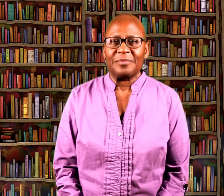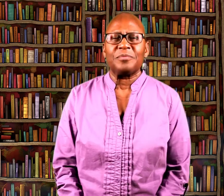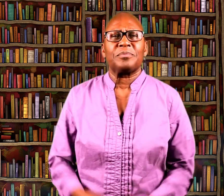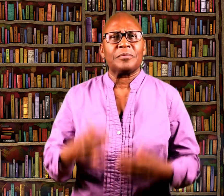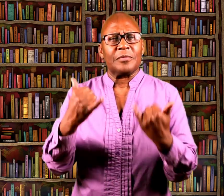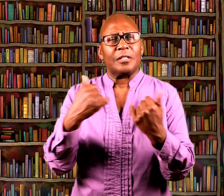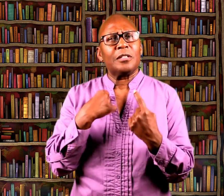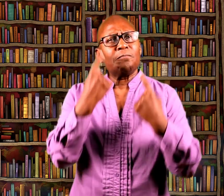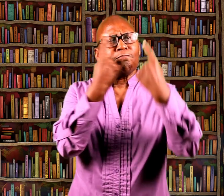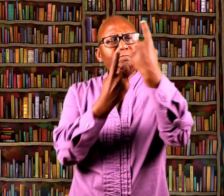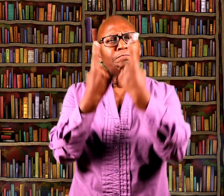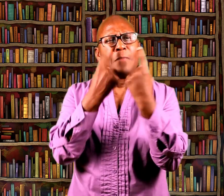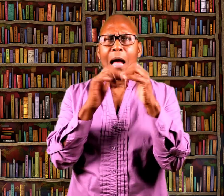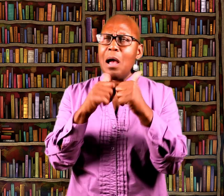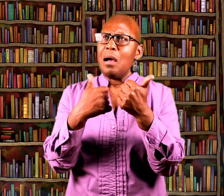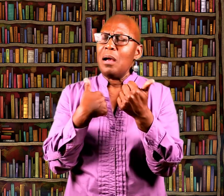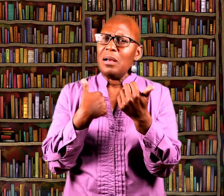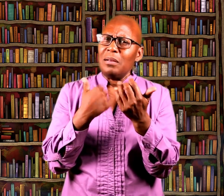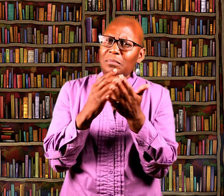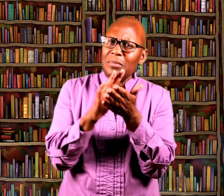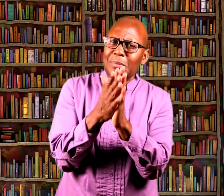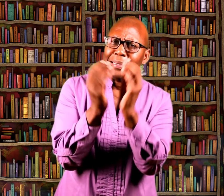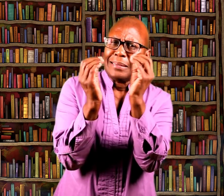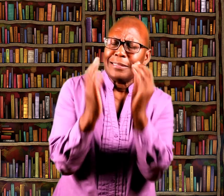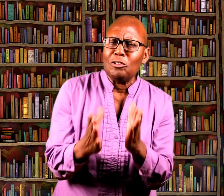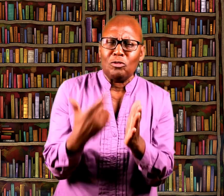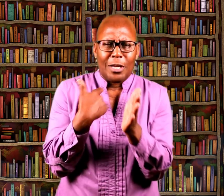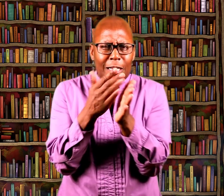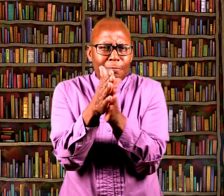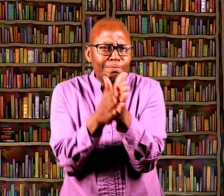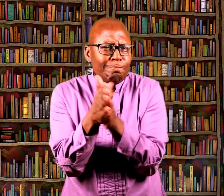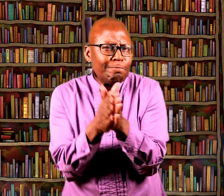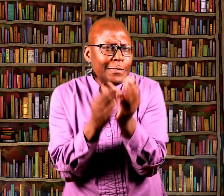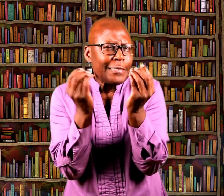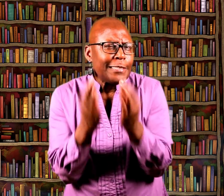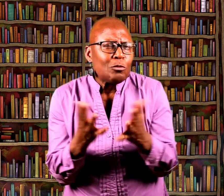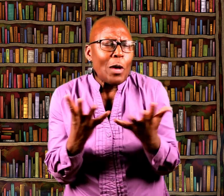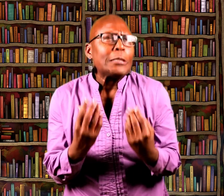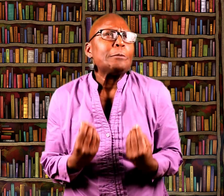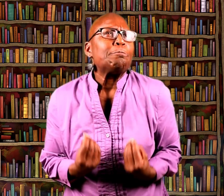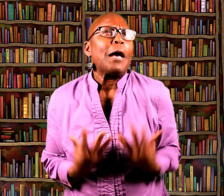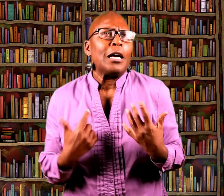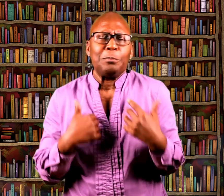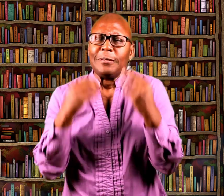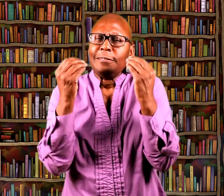When I wonder how I became a teacher, what motivates my teaching, what inspires my teaching, I look back